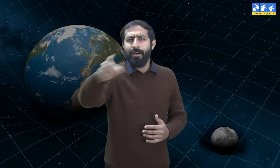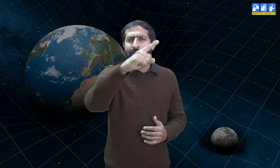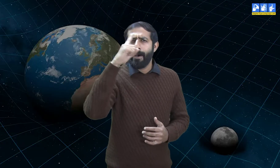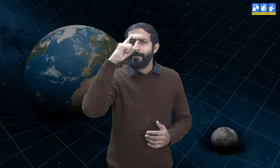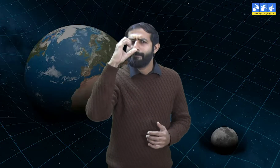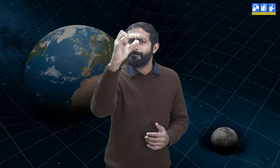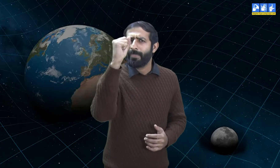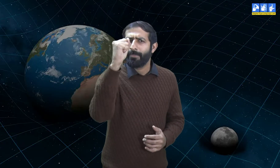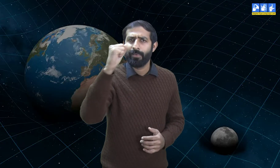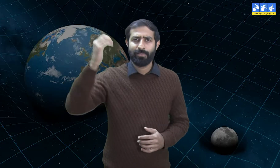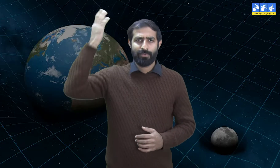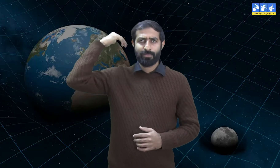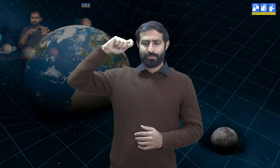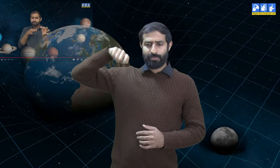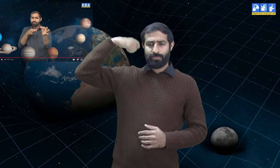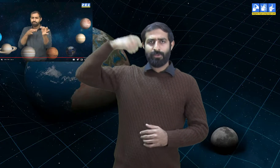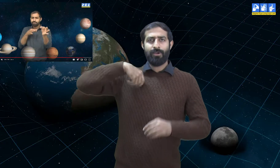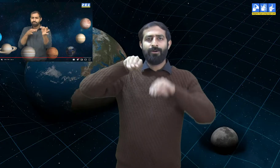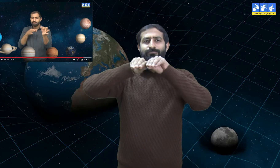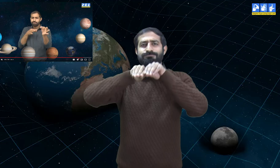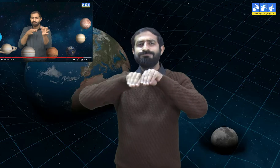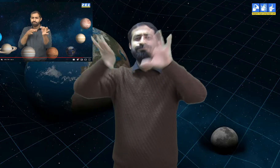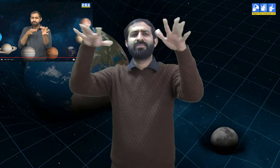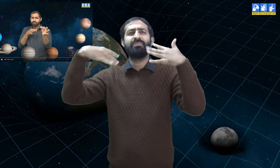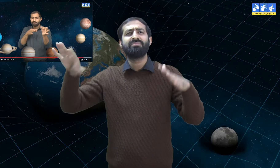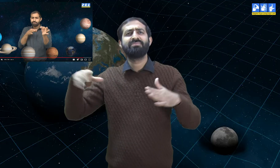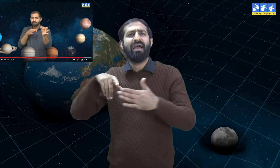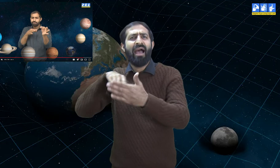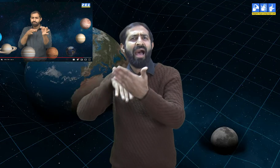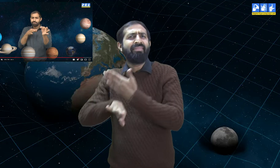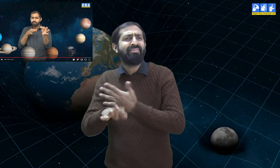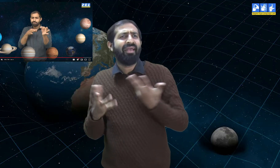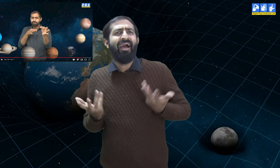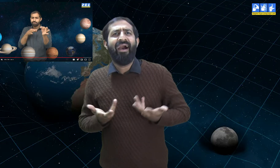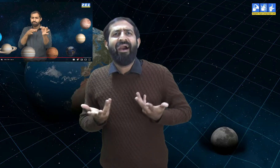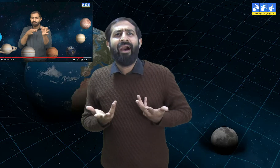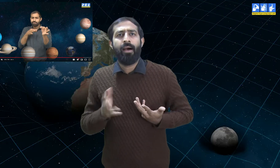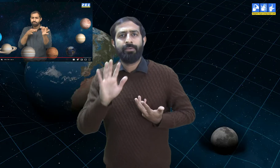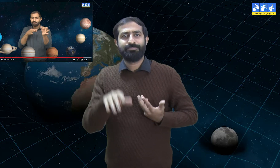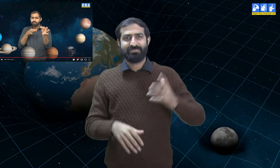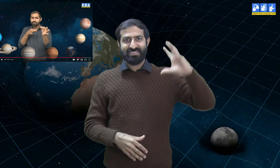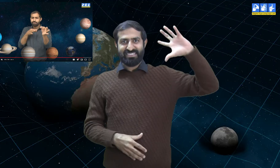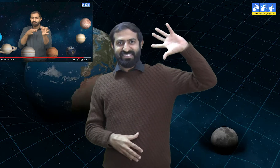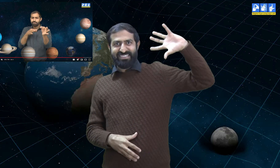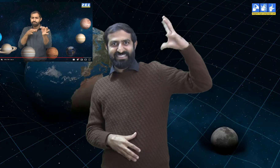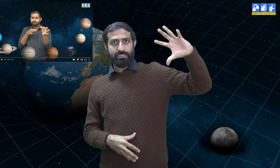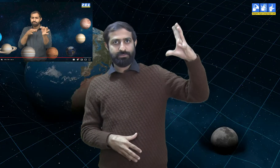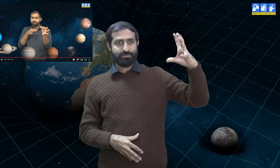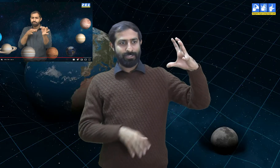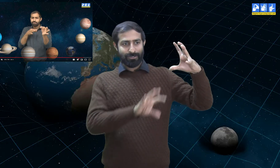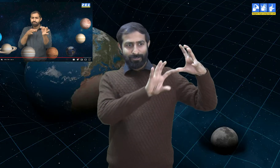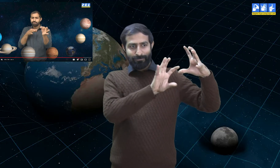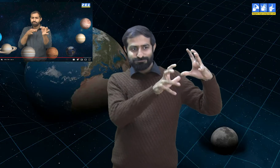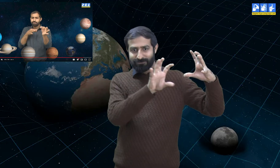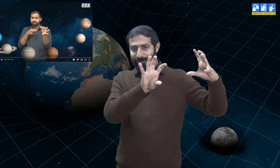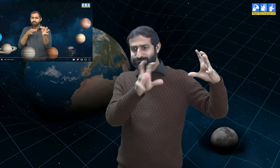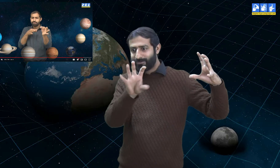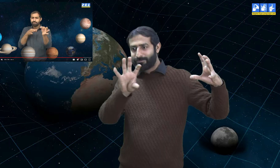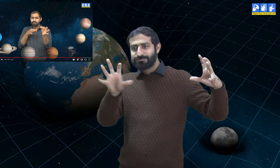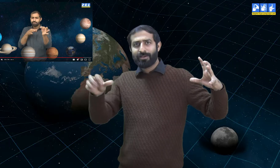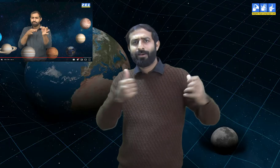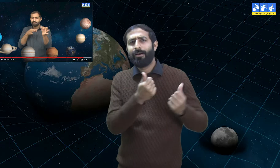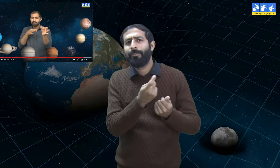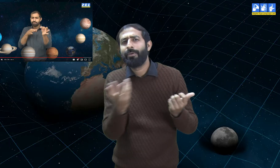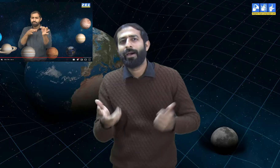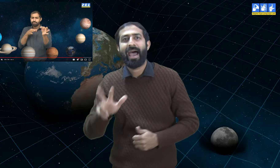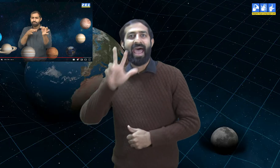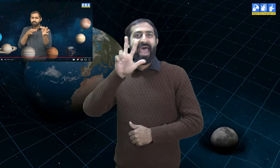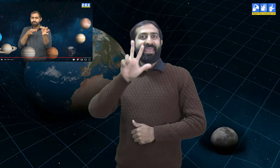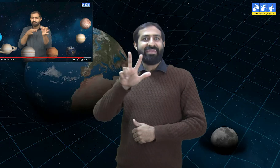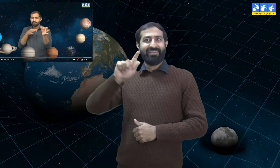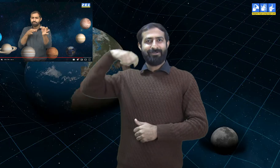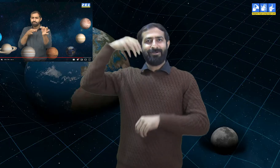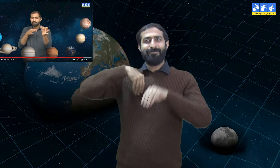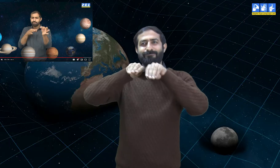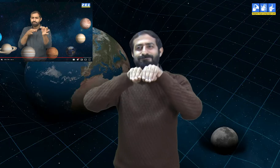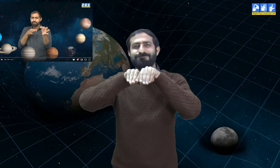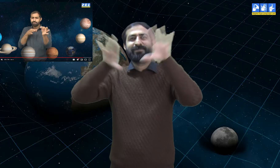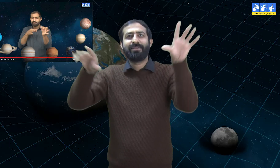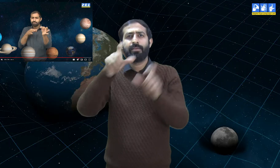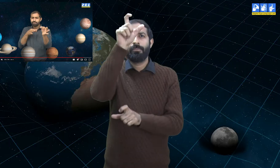Do you remember that we have shared a video on planets of our solar system?